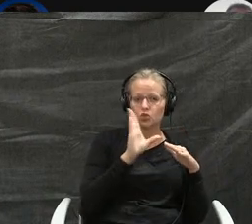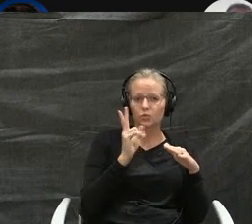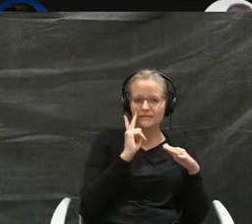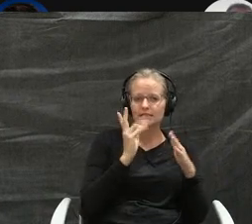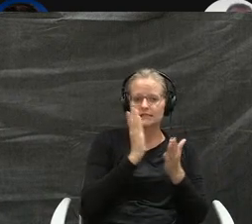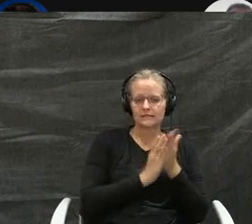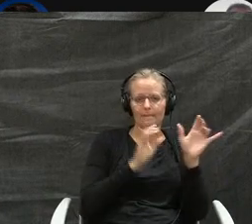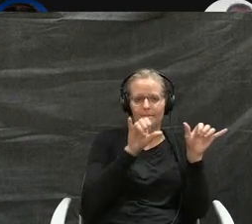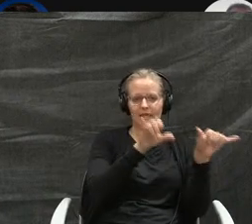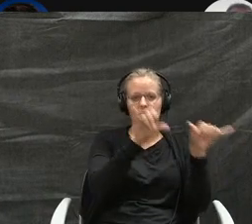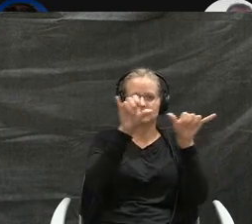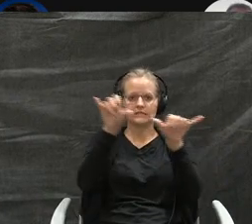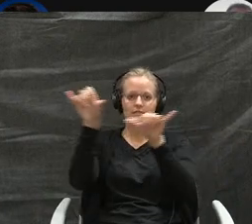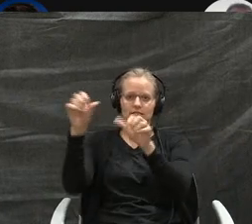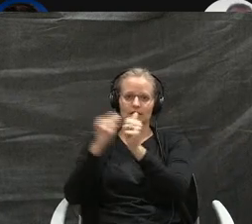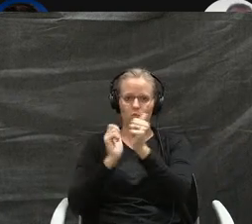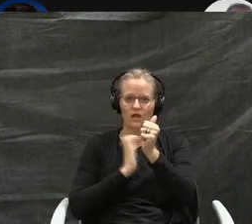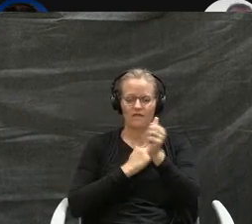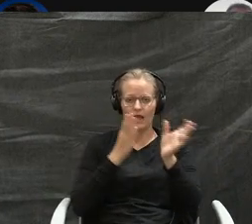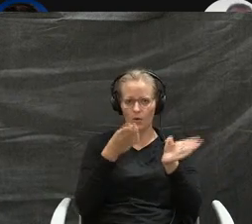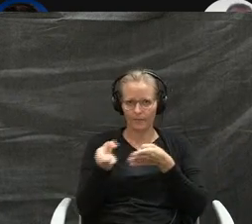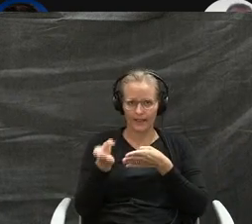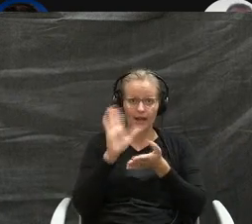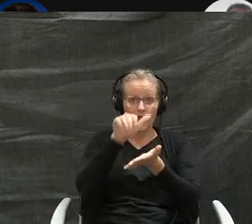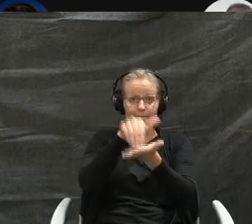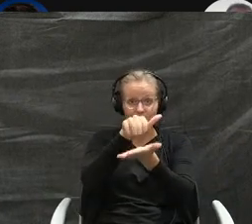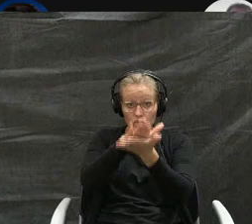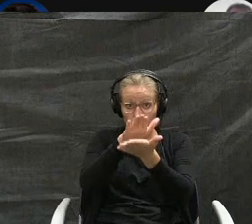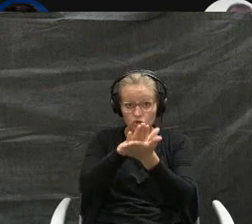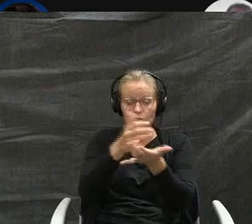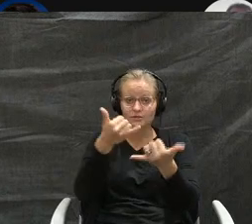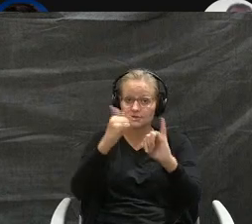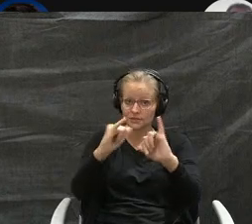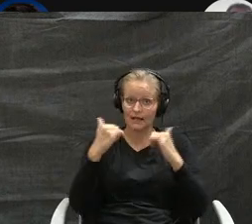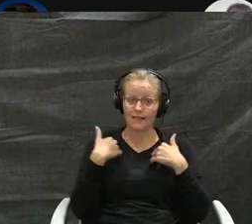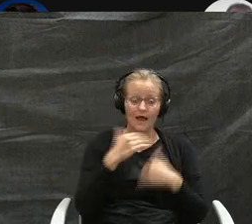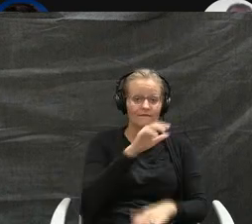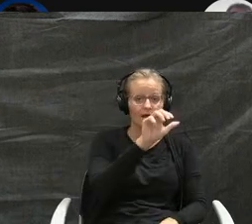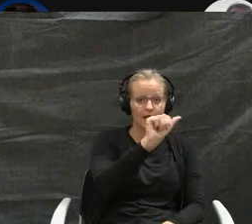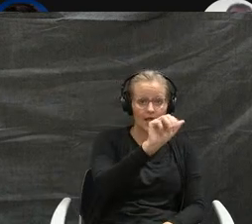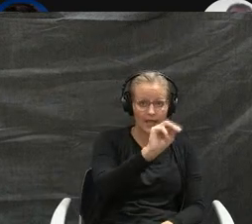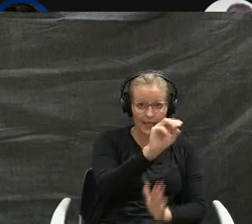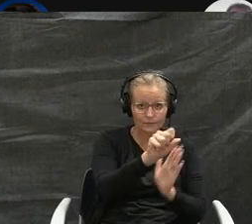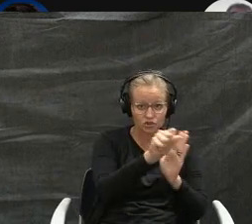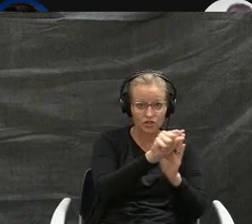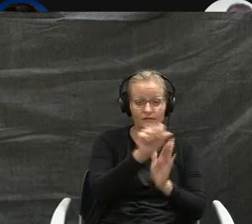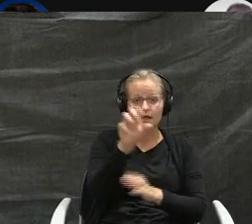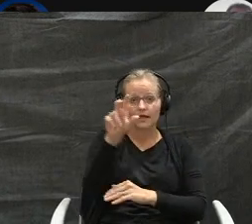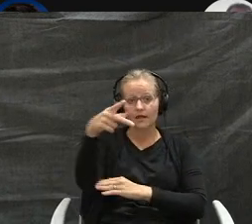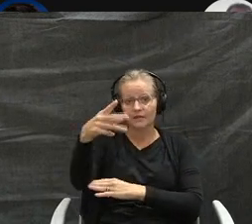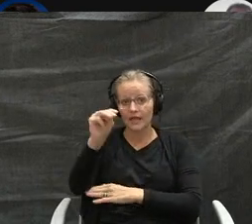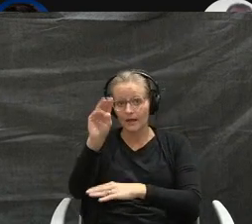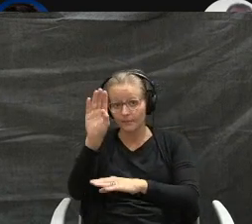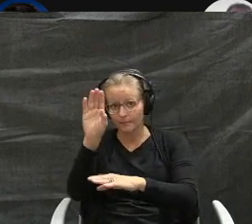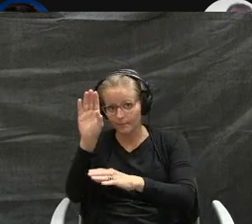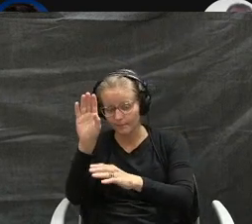the plan from as well in the middle school. Same thing you'd have an AM PM shift and you'd have periods 1, two and three